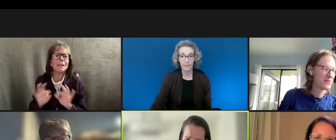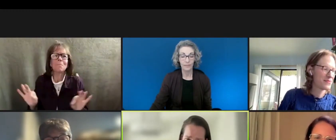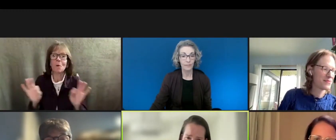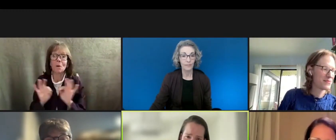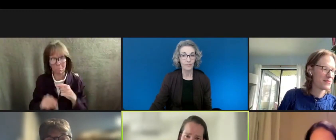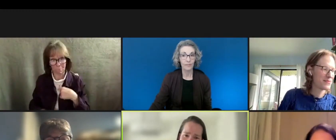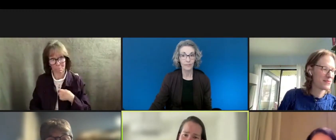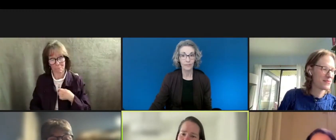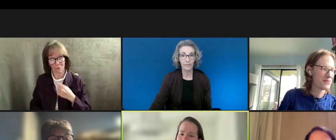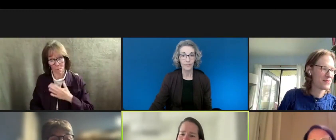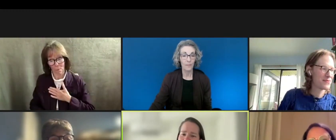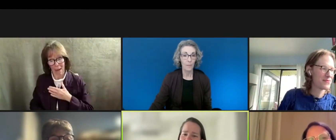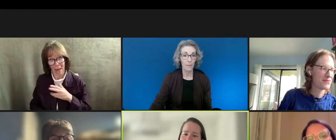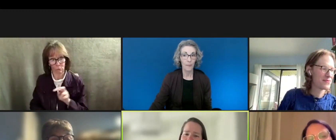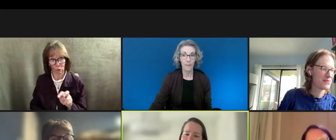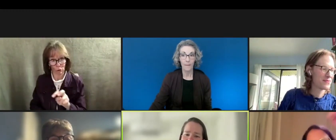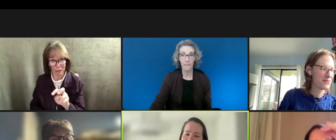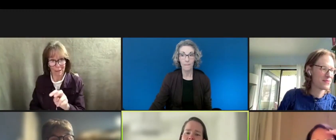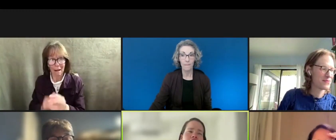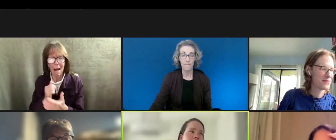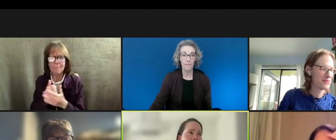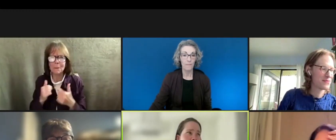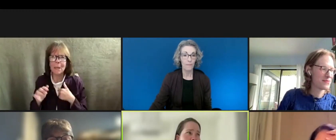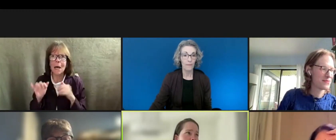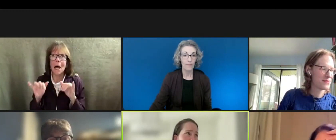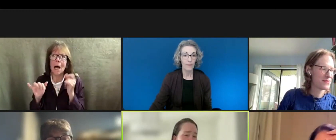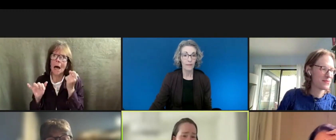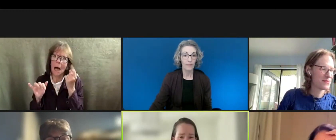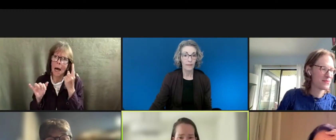it is realizing that disclosure is something.